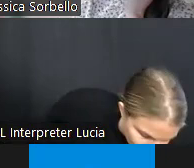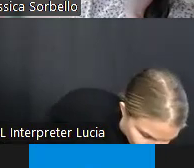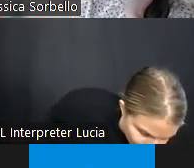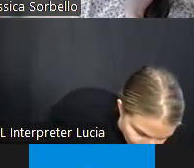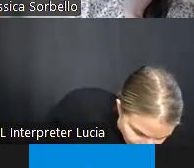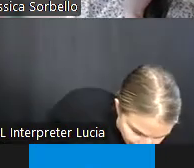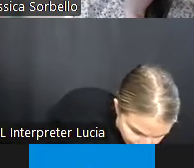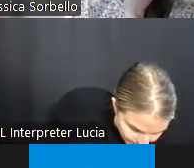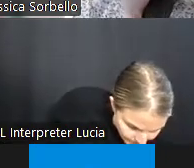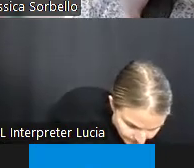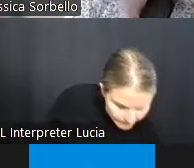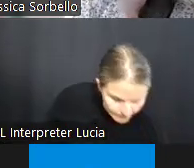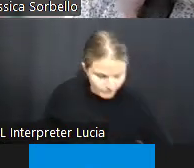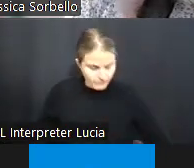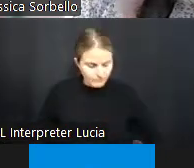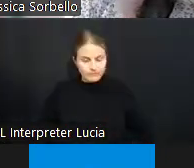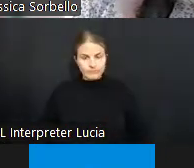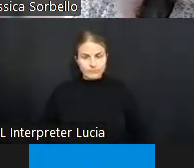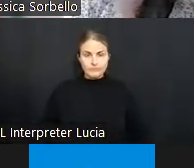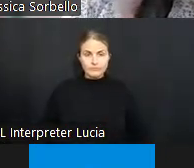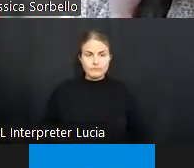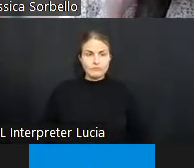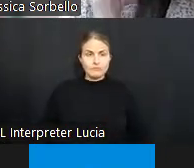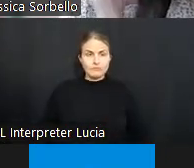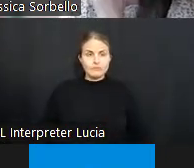All right. So what I am going to do now. I'm going to change